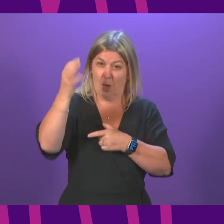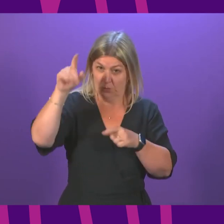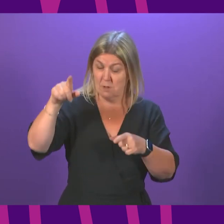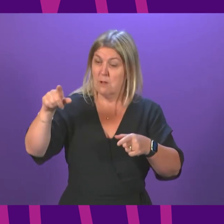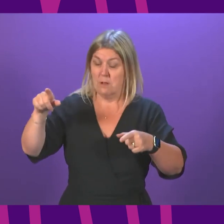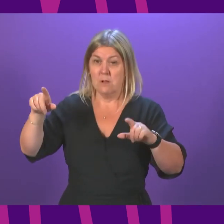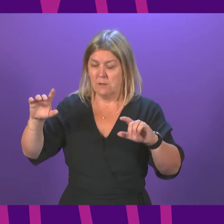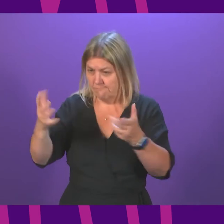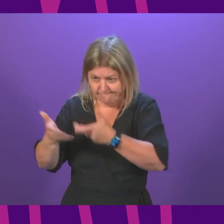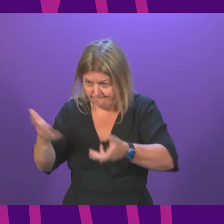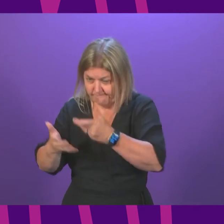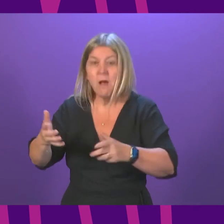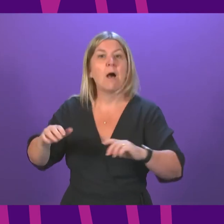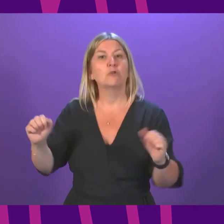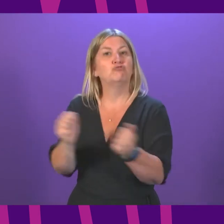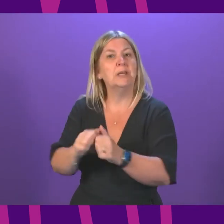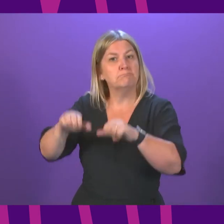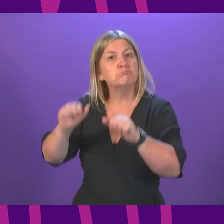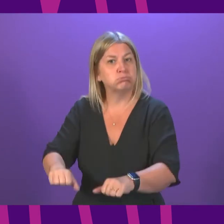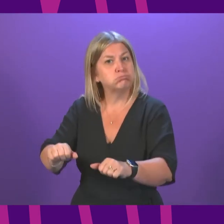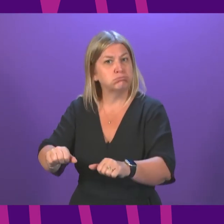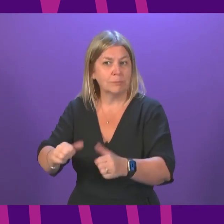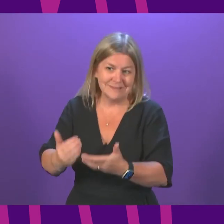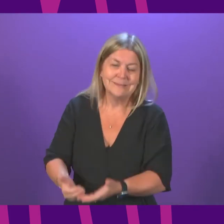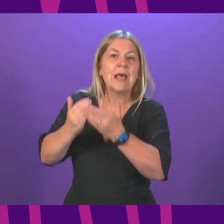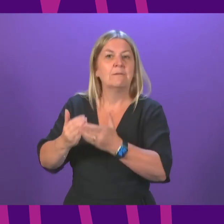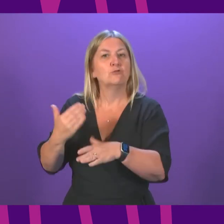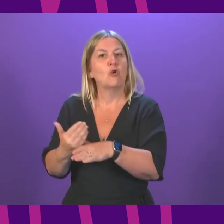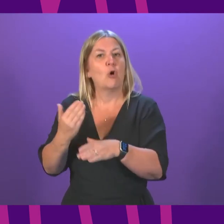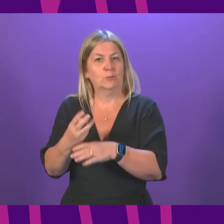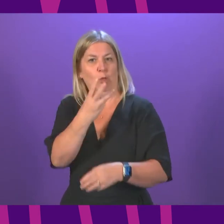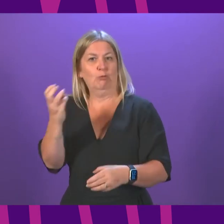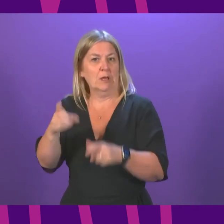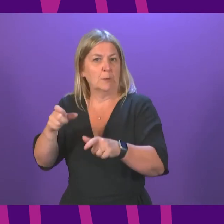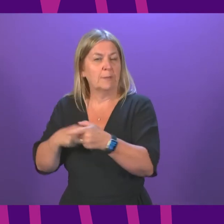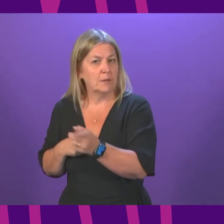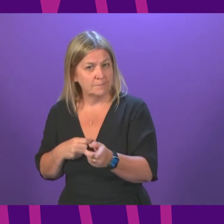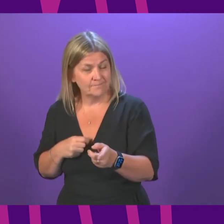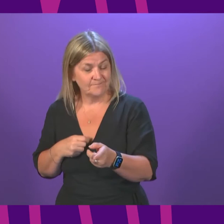and, in February 2019, the jobs were saved.